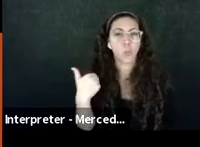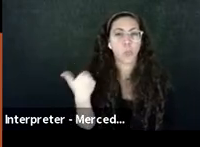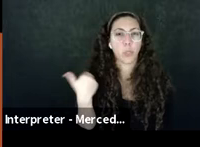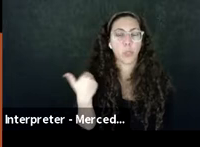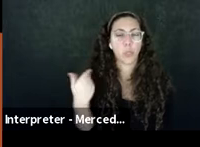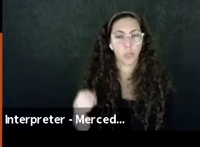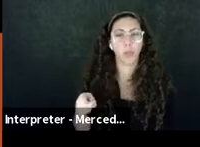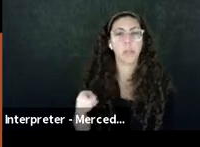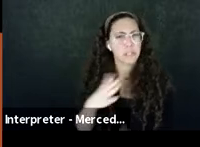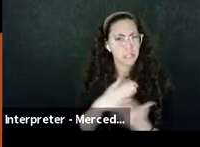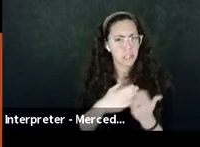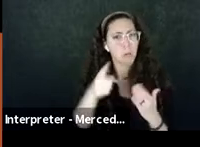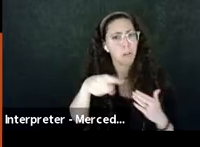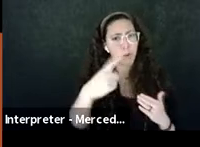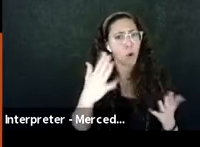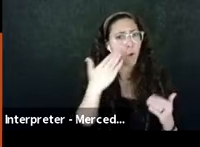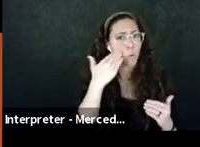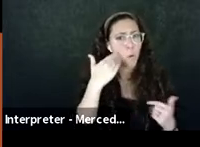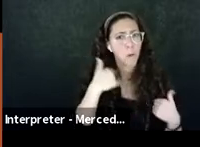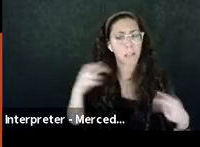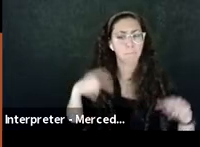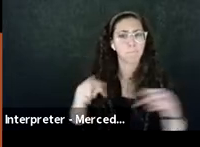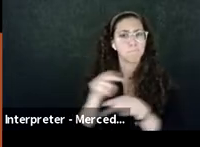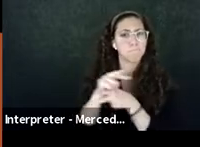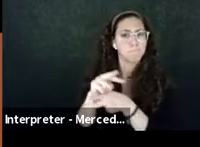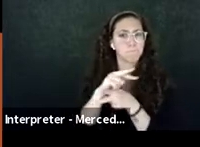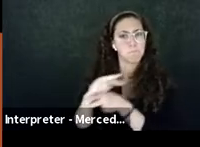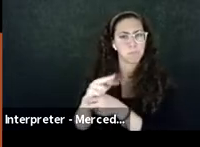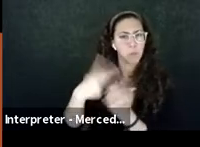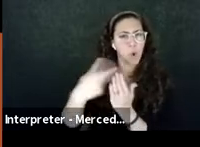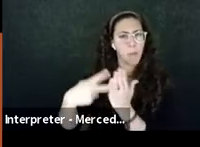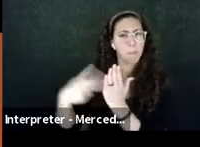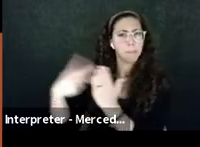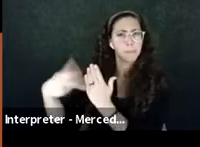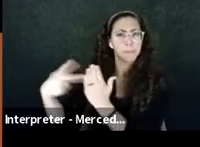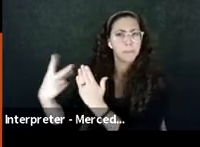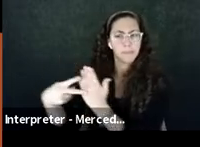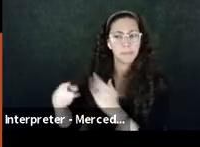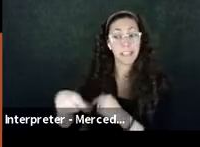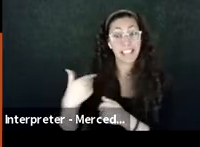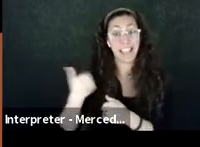Natalie Chavez: Because I actually oversee several programs that actually support young people who are current and former foster youth.